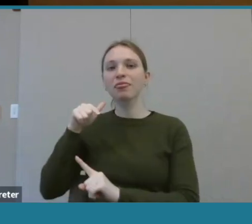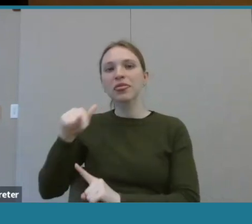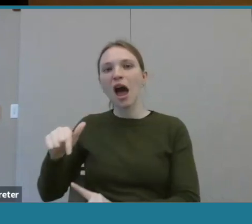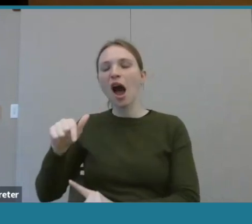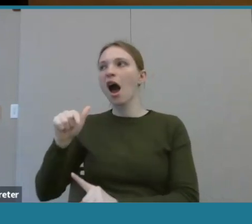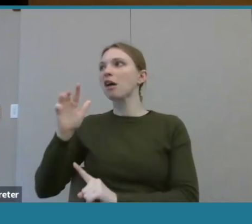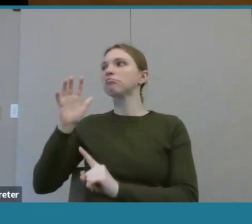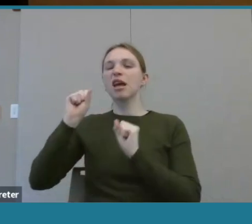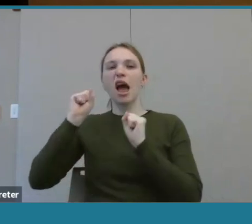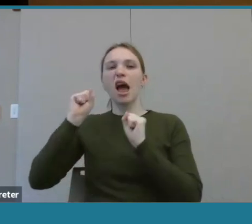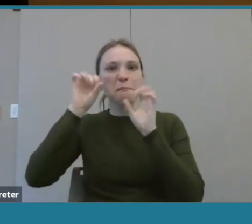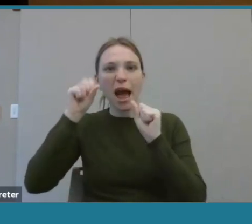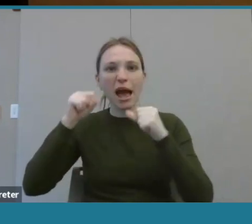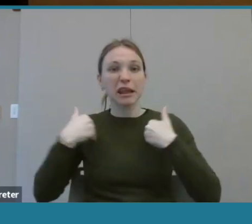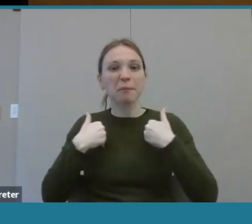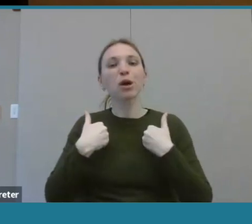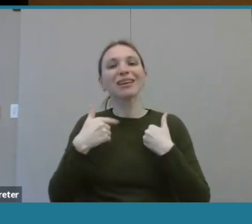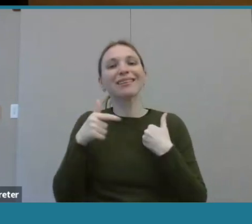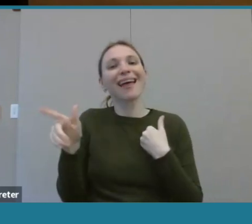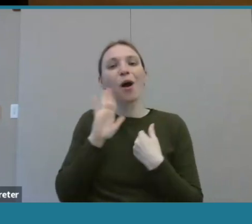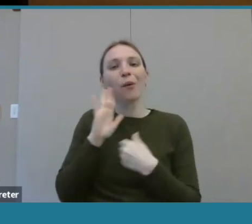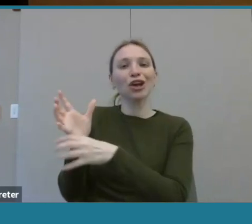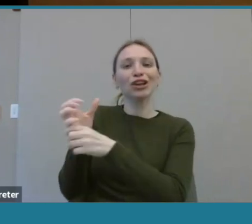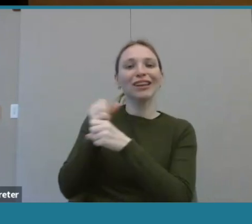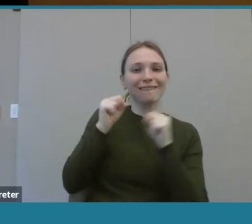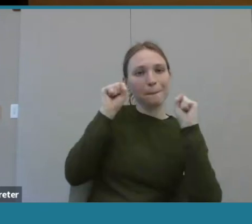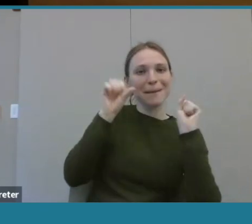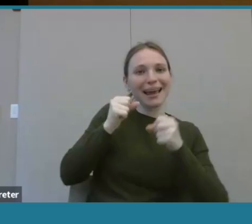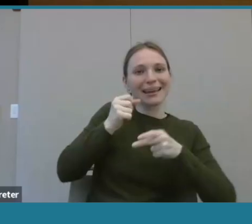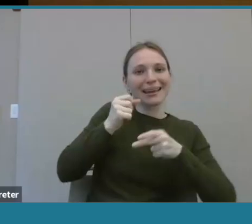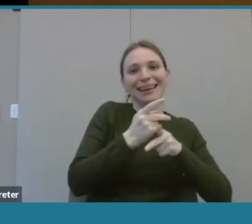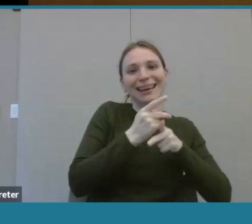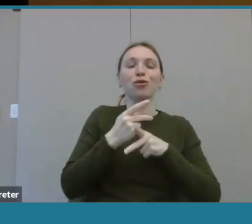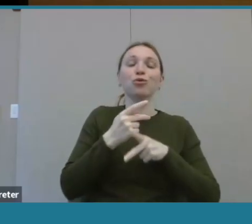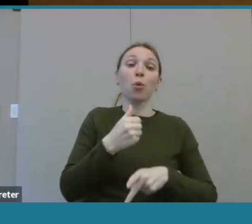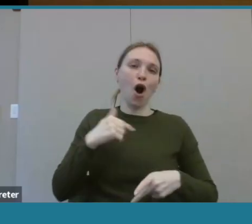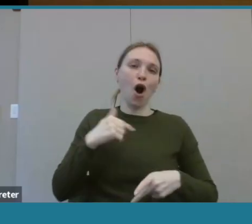And so that signage is all about how we care for seals. We have more information about that.